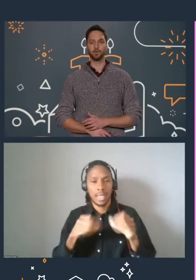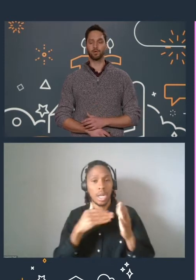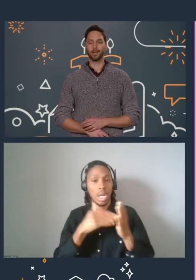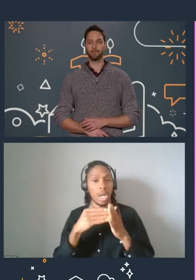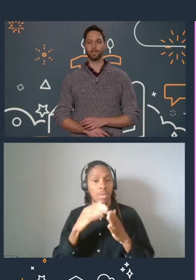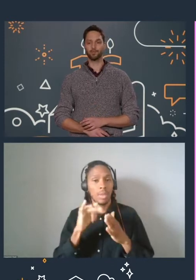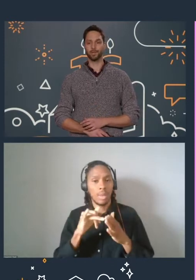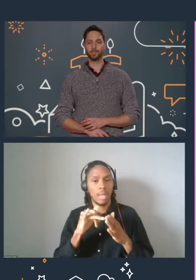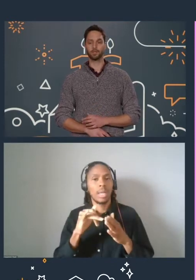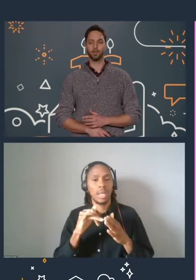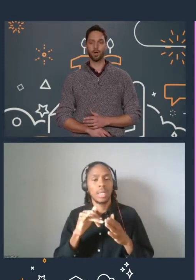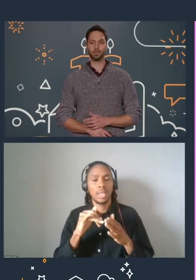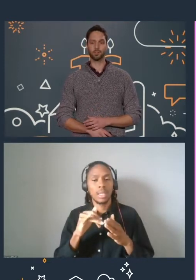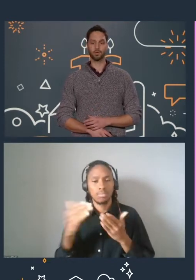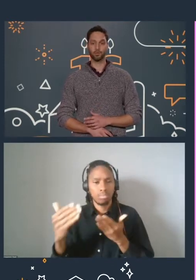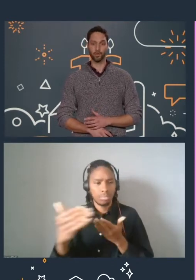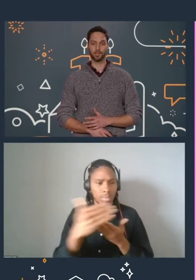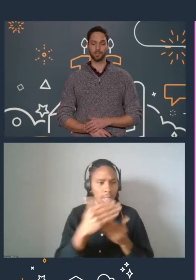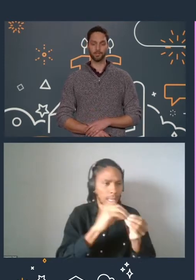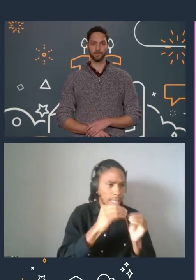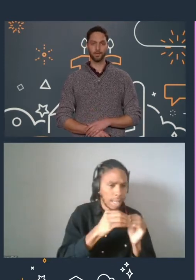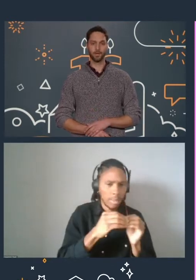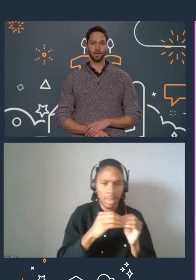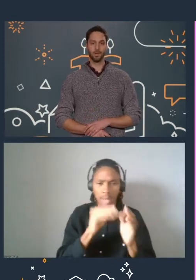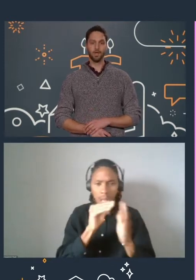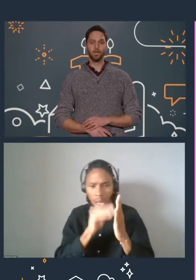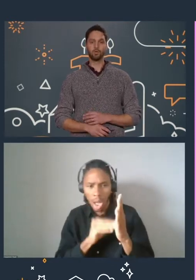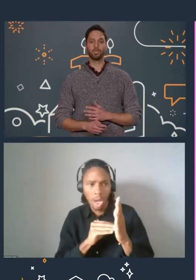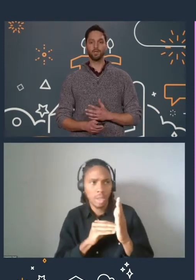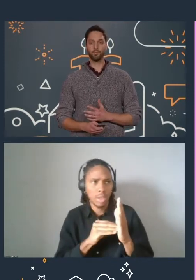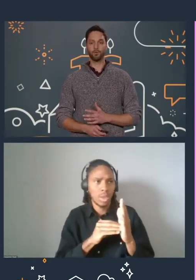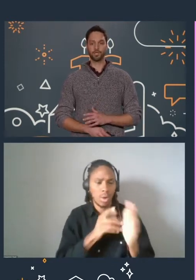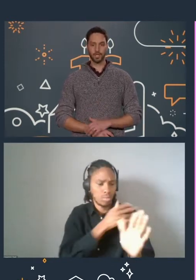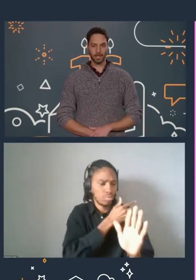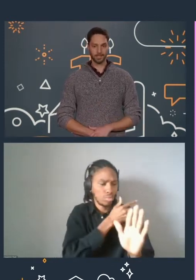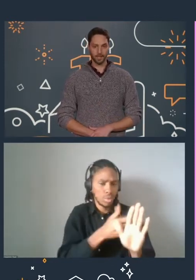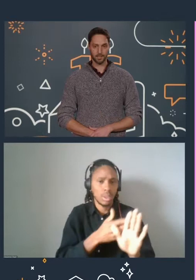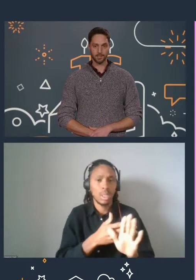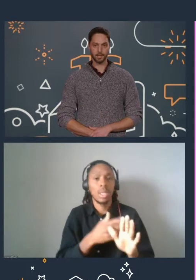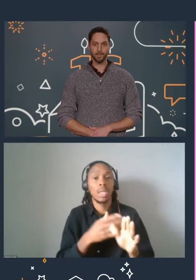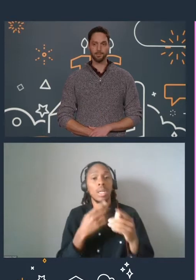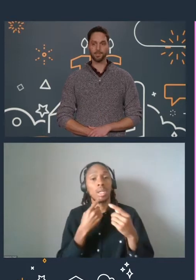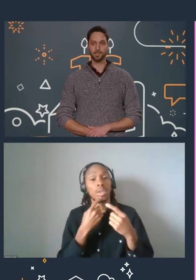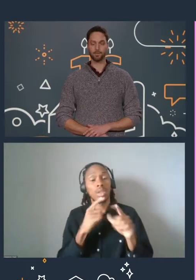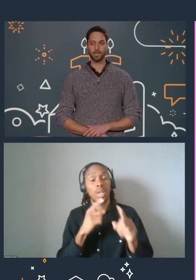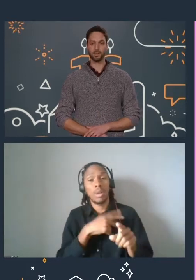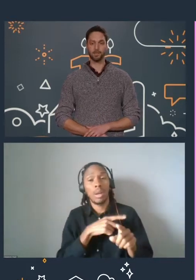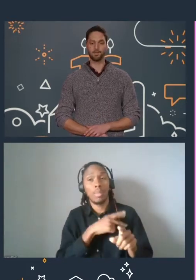to collect metrics, logs or traces. To achieve operational excellence and meet business objectives,